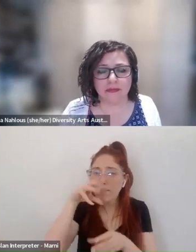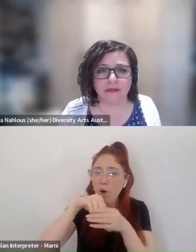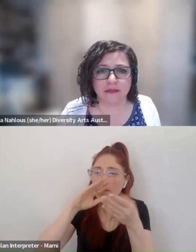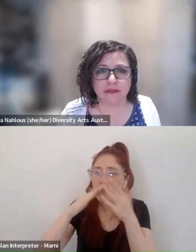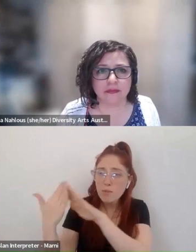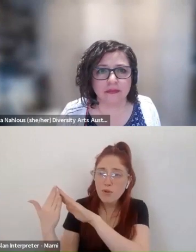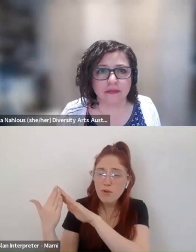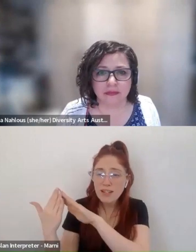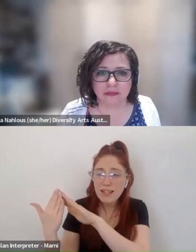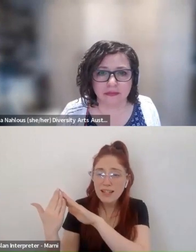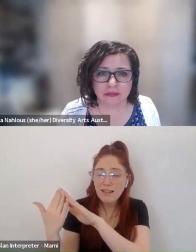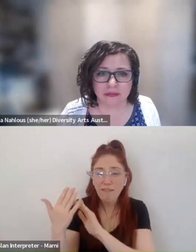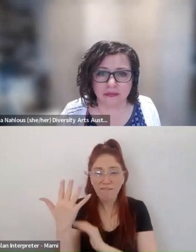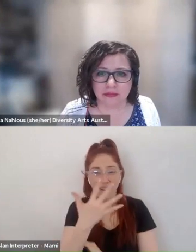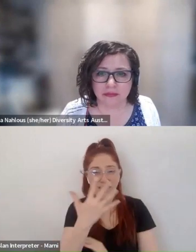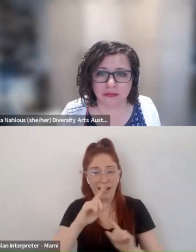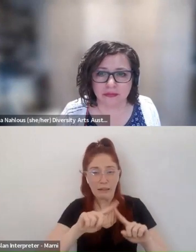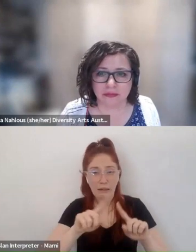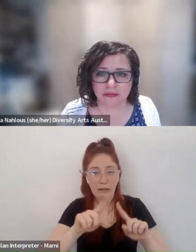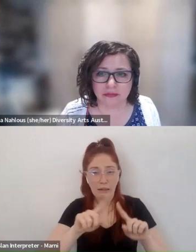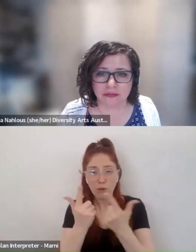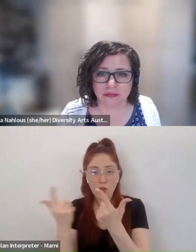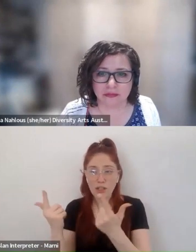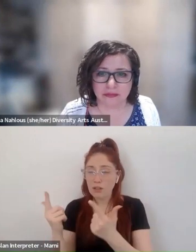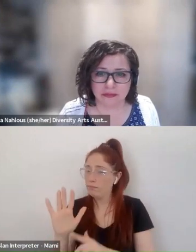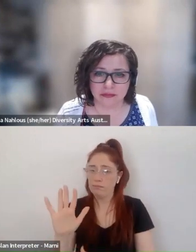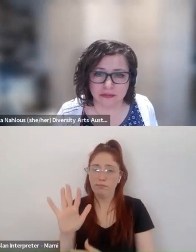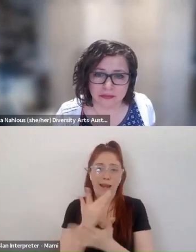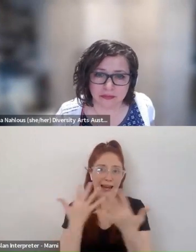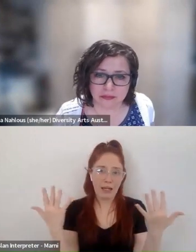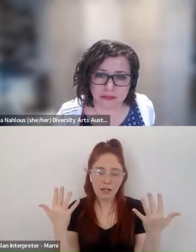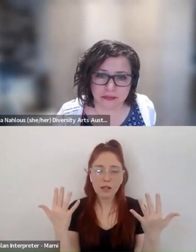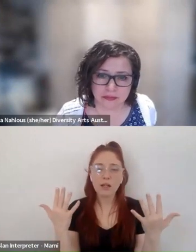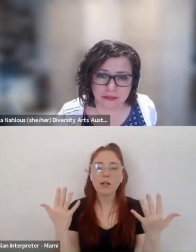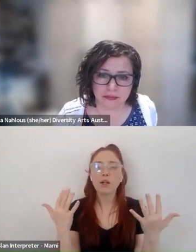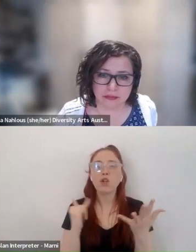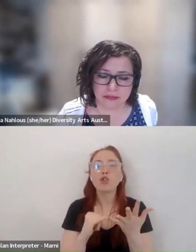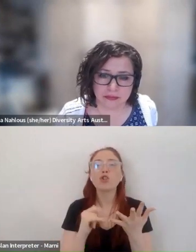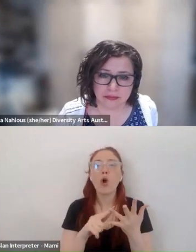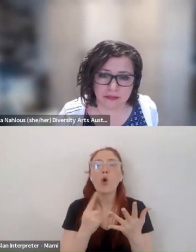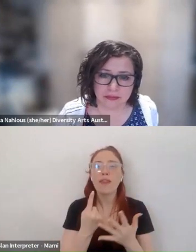in that community, and, and so this particular community member